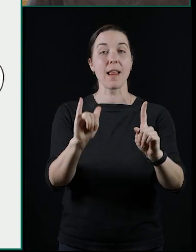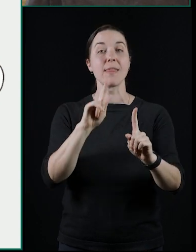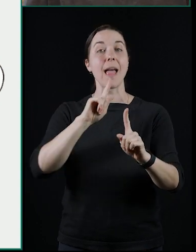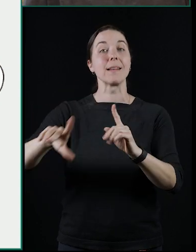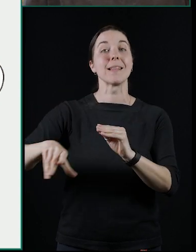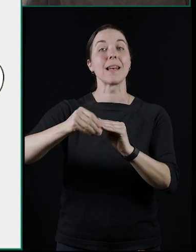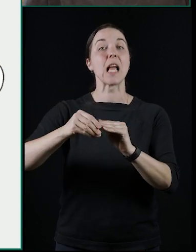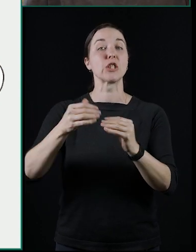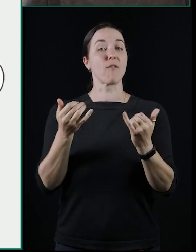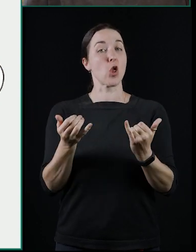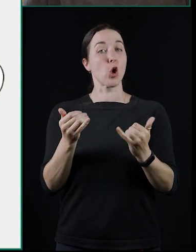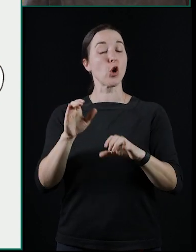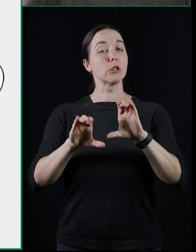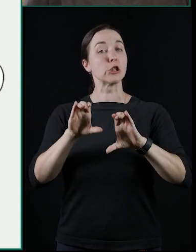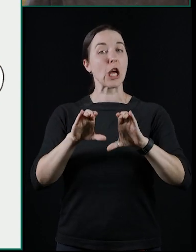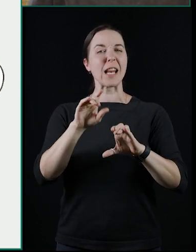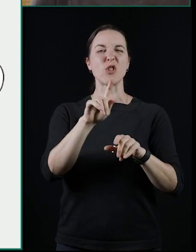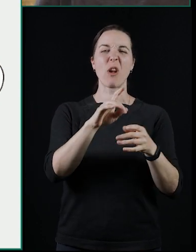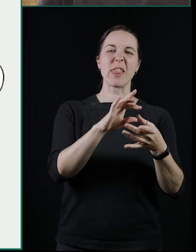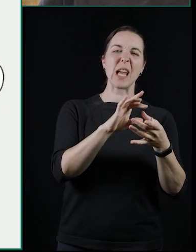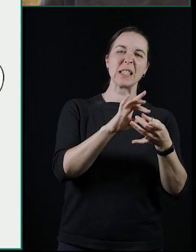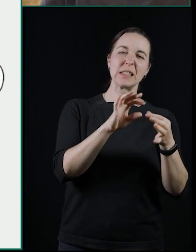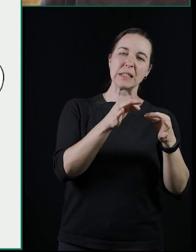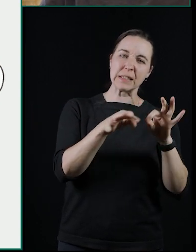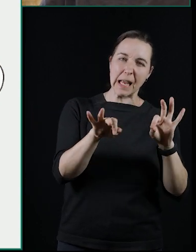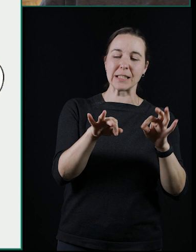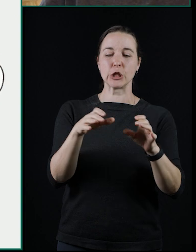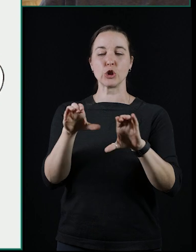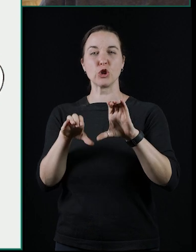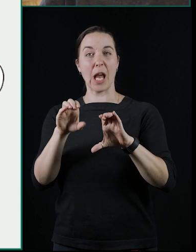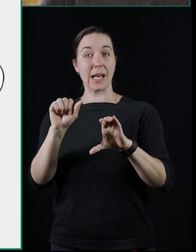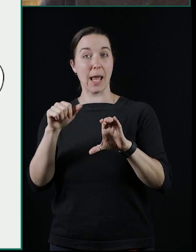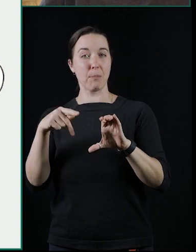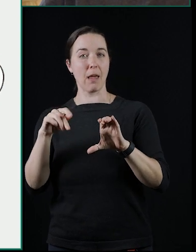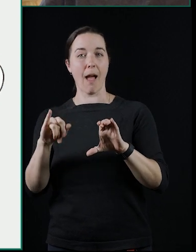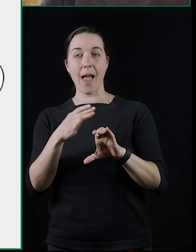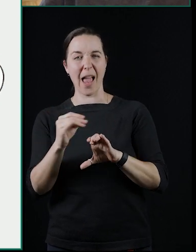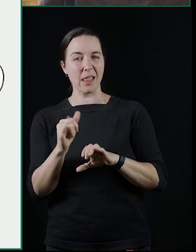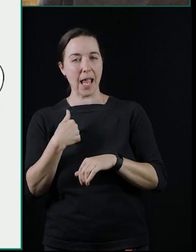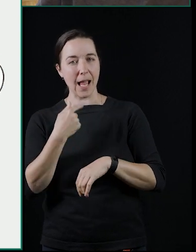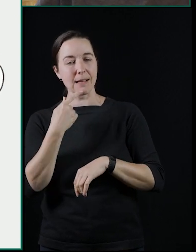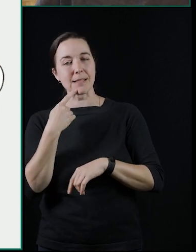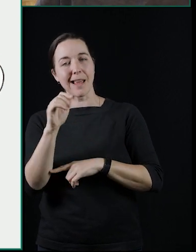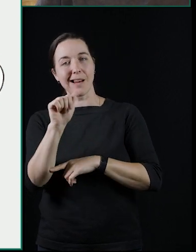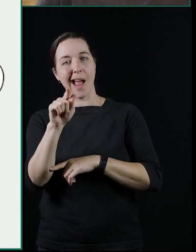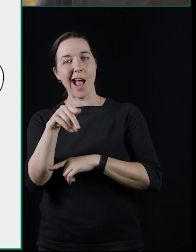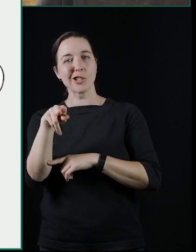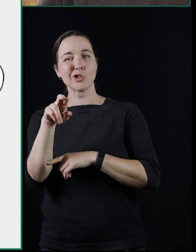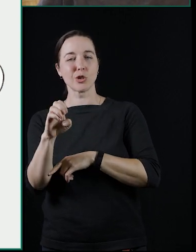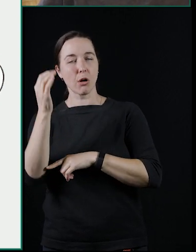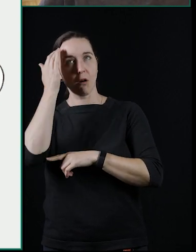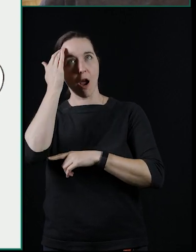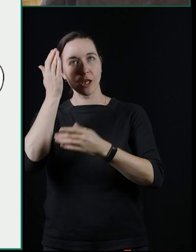Is an extension of the existing text chat APIs. And like I said Azure Cognitive Services